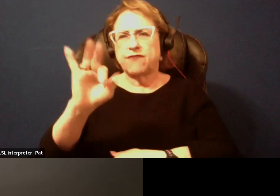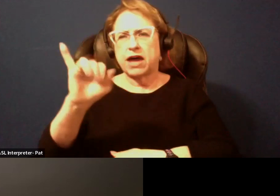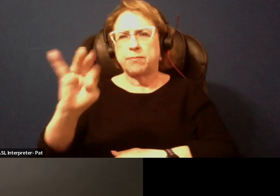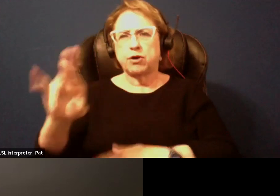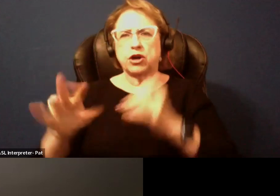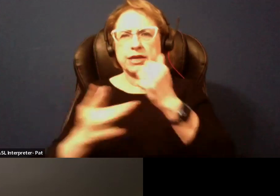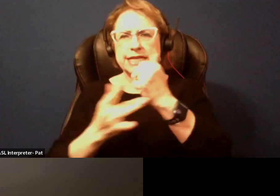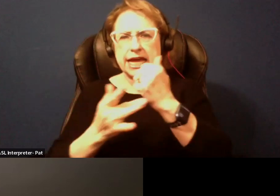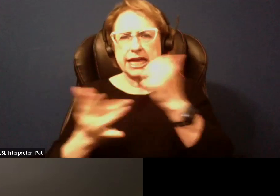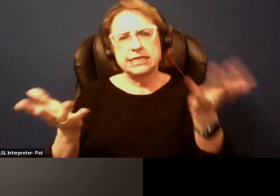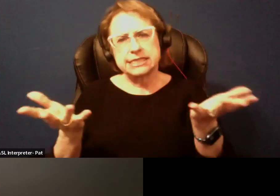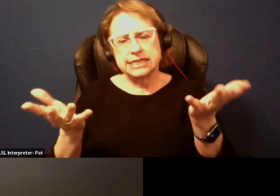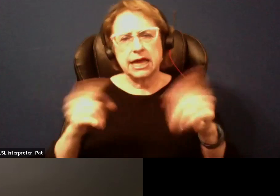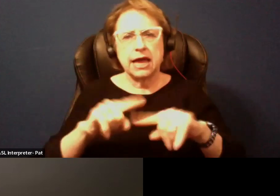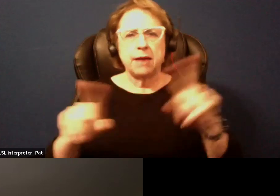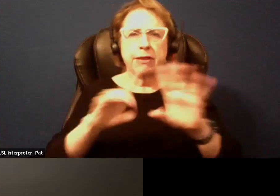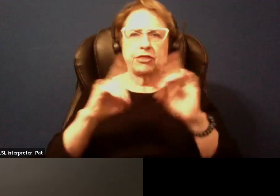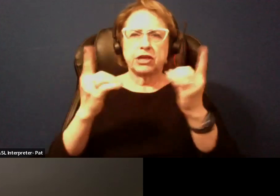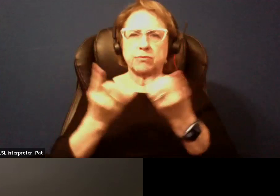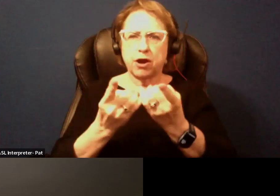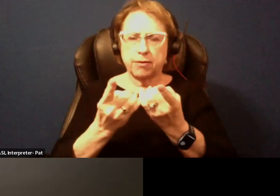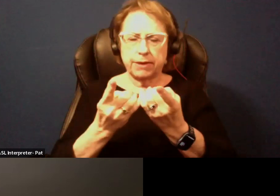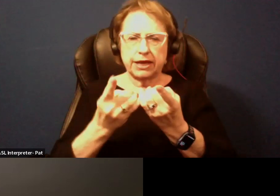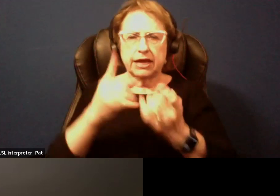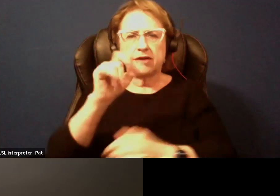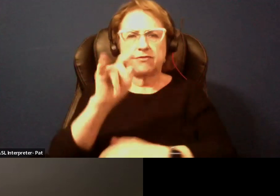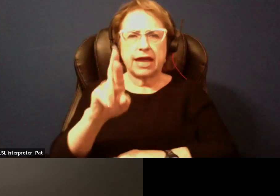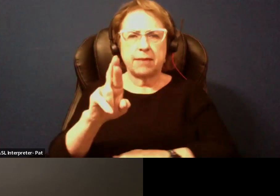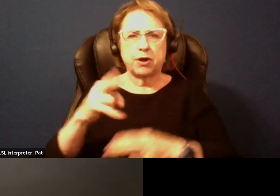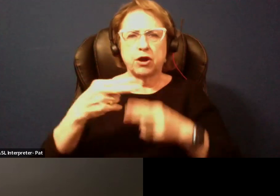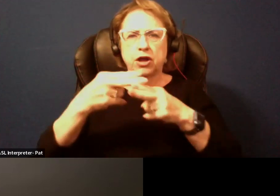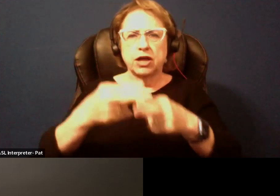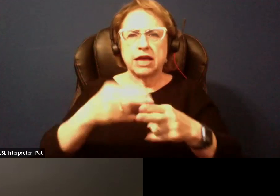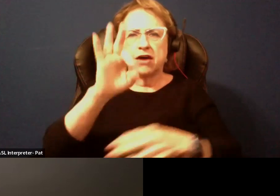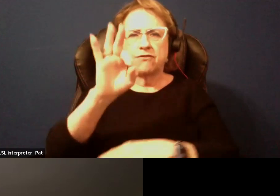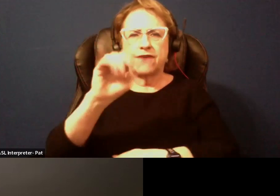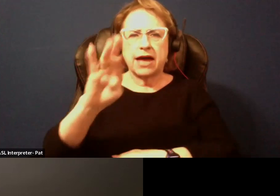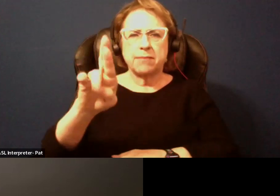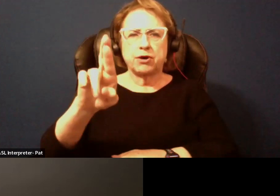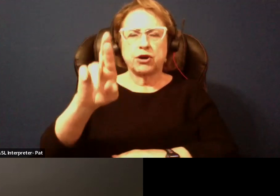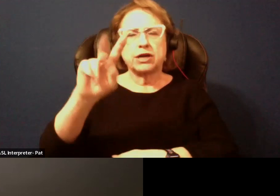the Department of Labor still defines a fiber tech as a linemen, and most of its associated